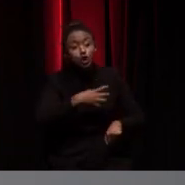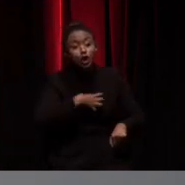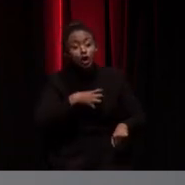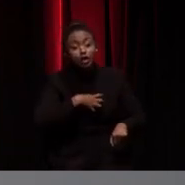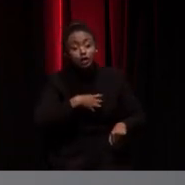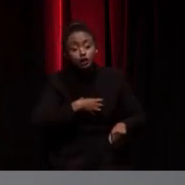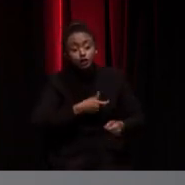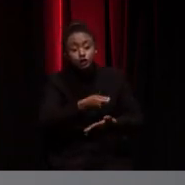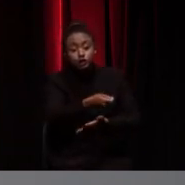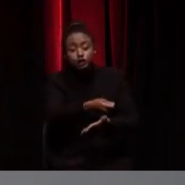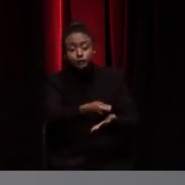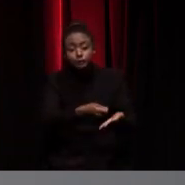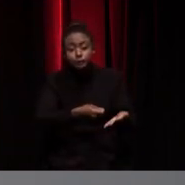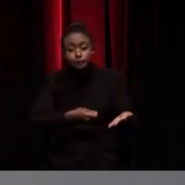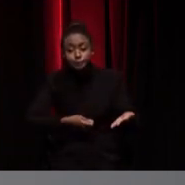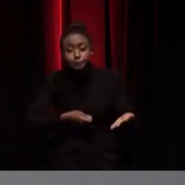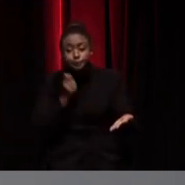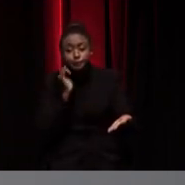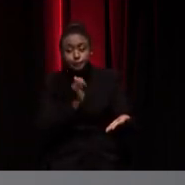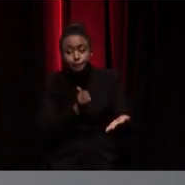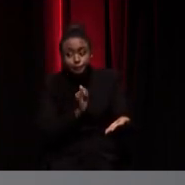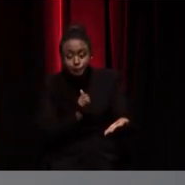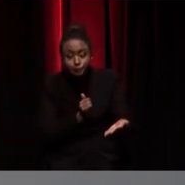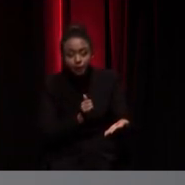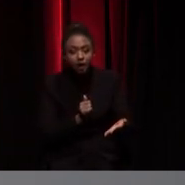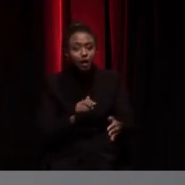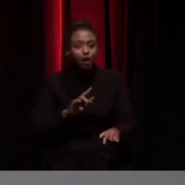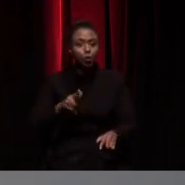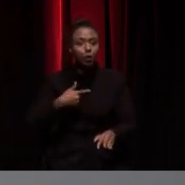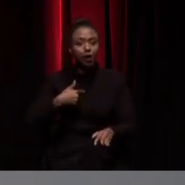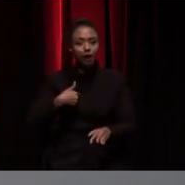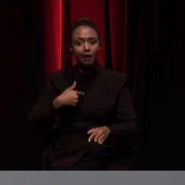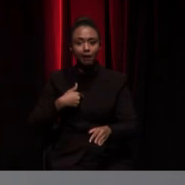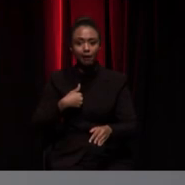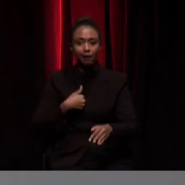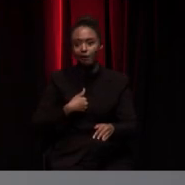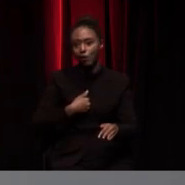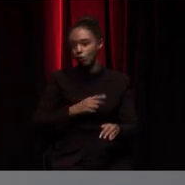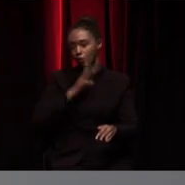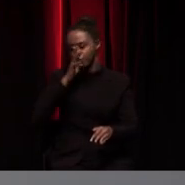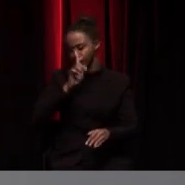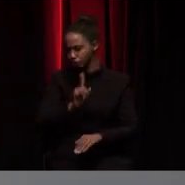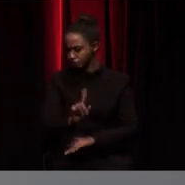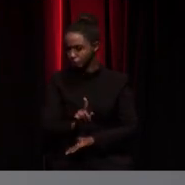If you take a look, and I’m not judging, advertising narrative is not the same as